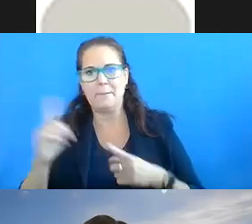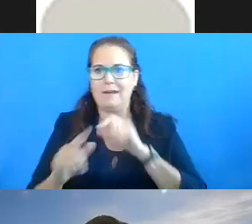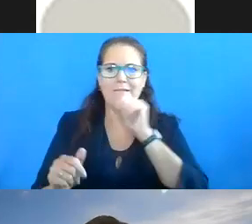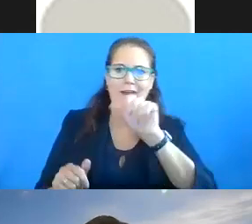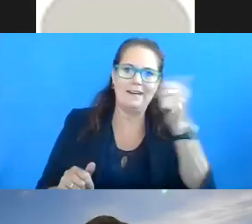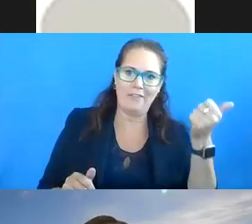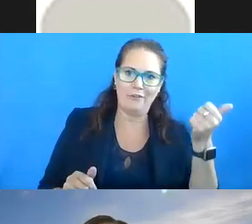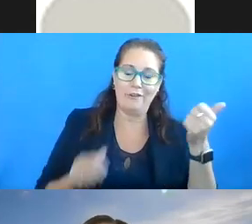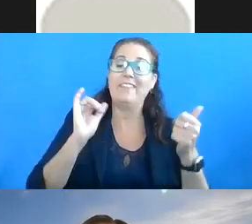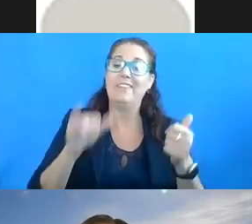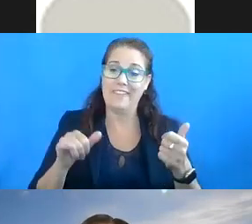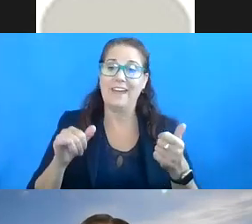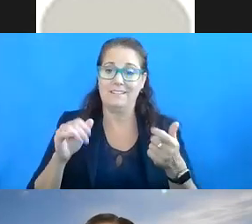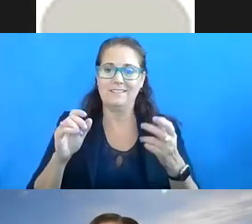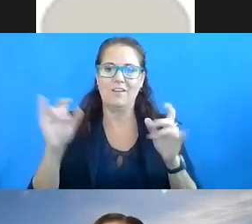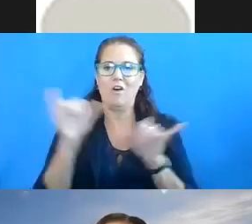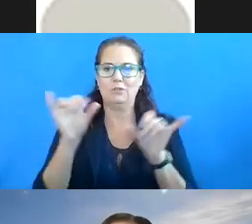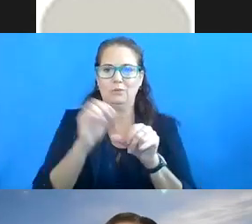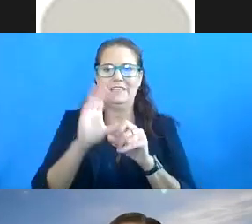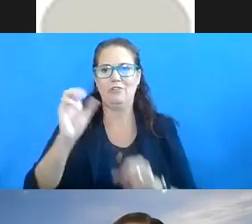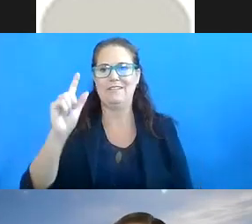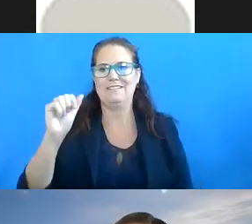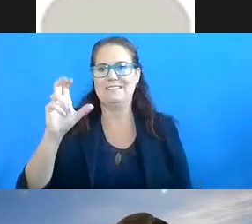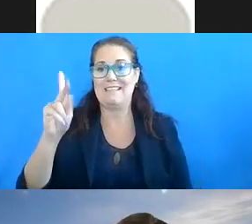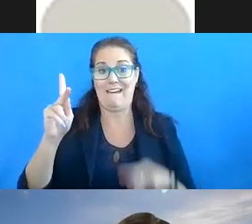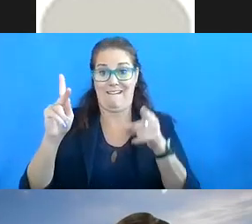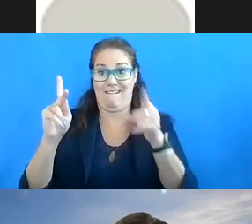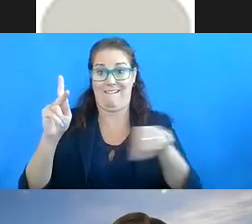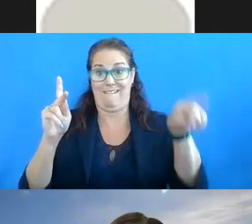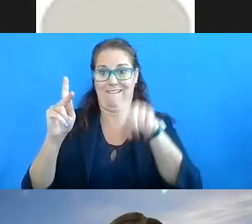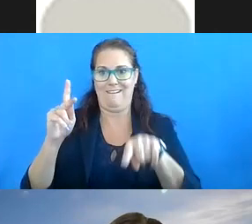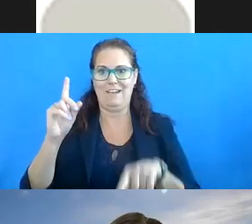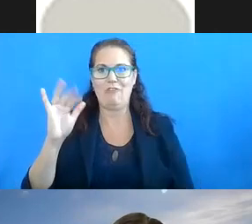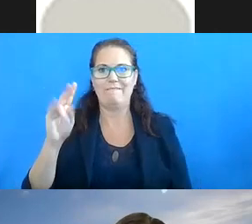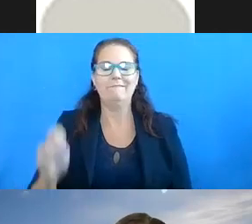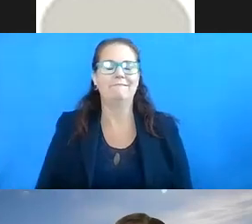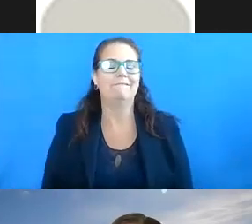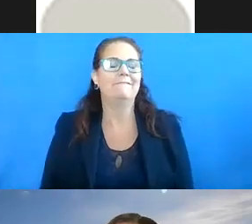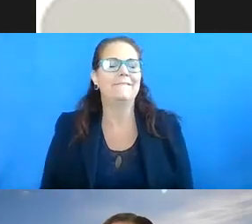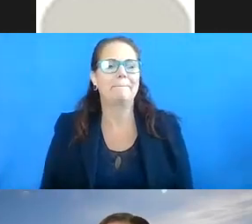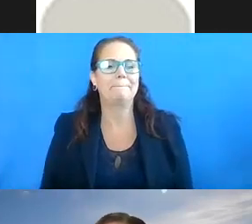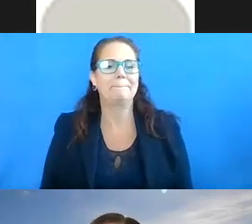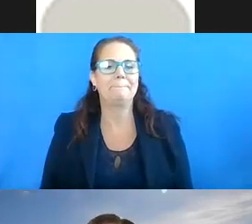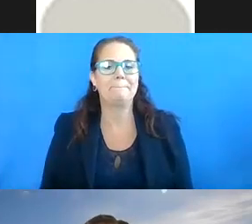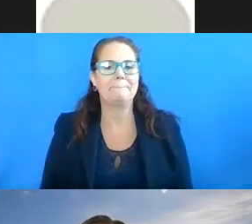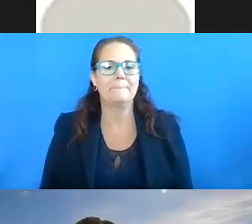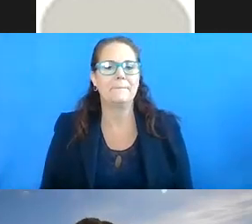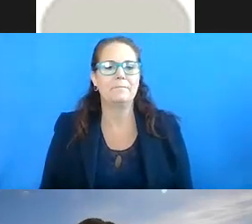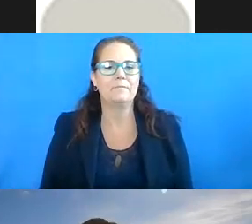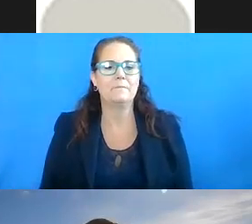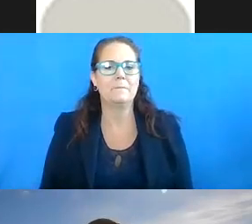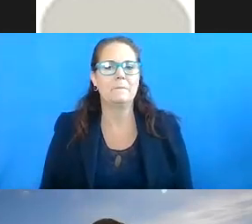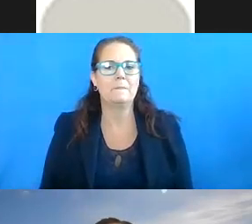That template is also in your Slack drive. Ok, and moving on to the next slide please. So,